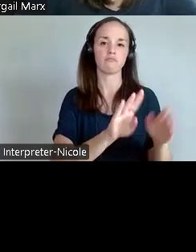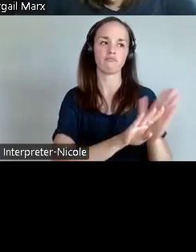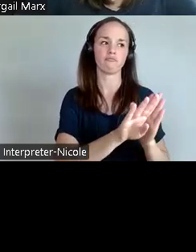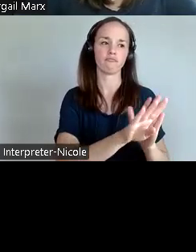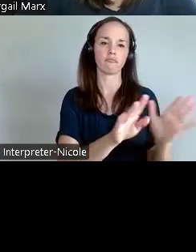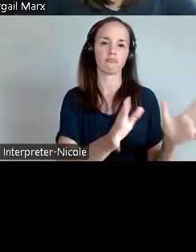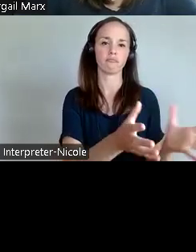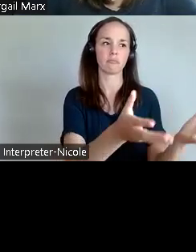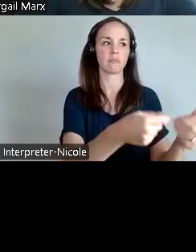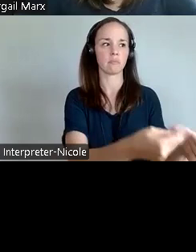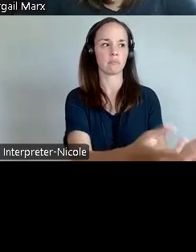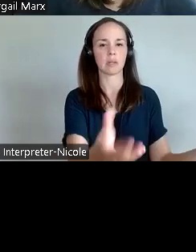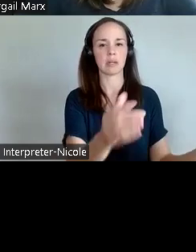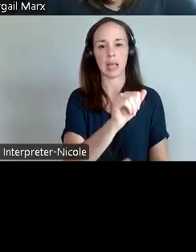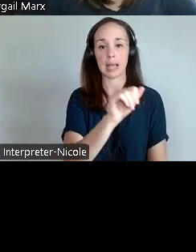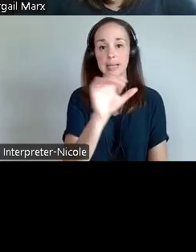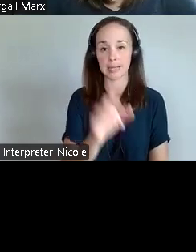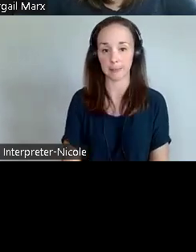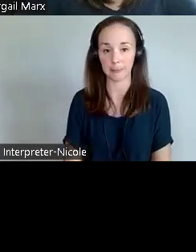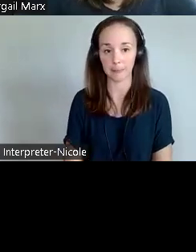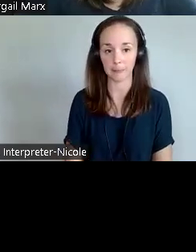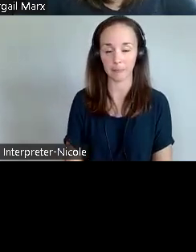So today we're going to go through a few learning objectives.